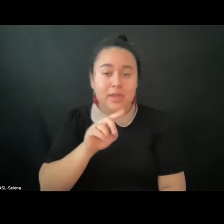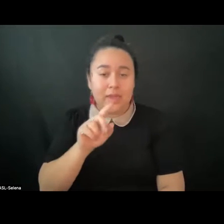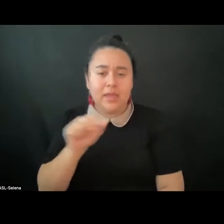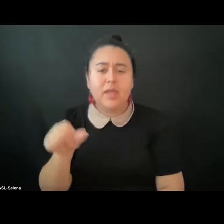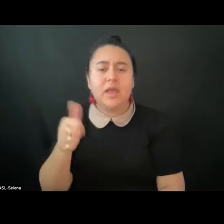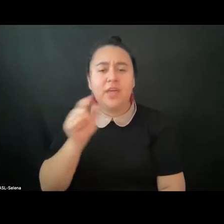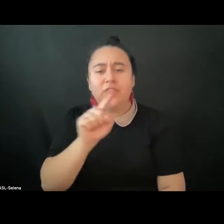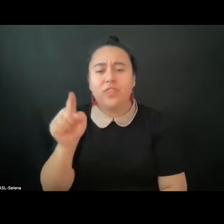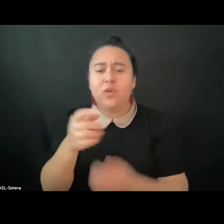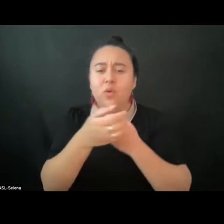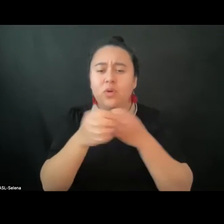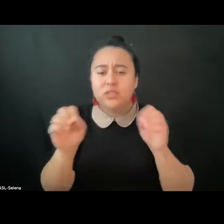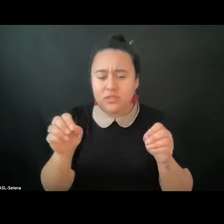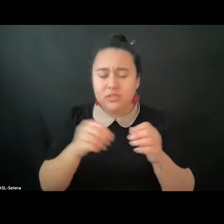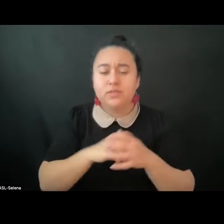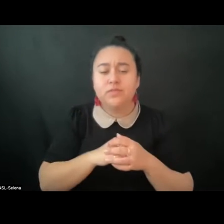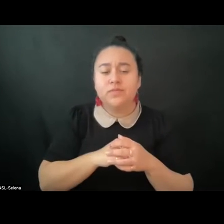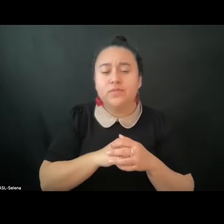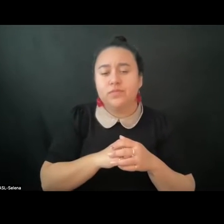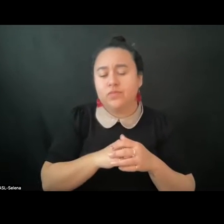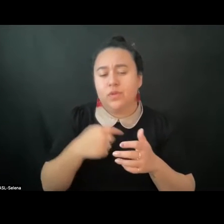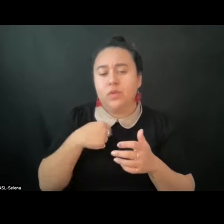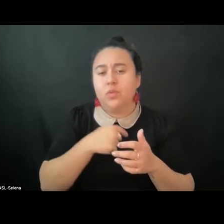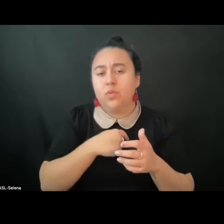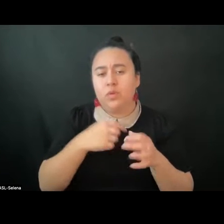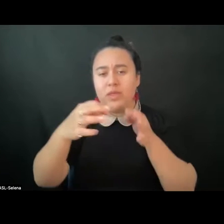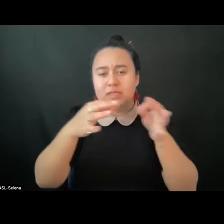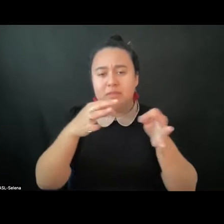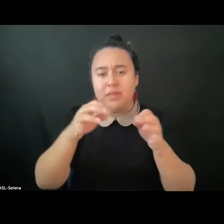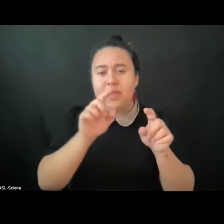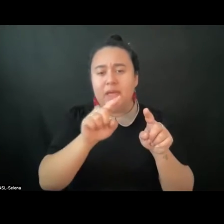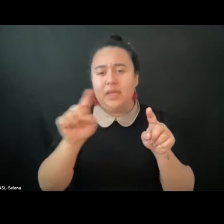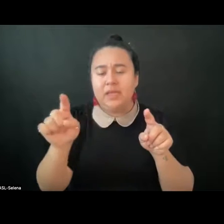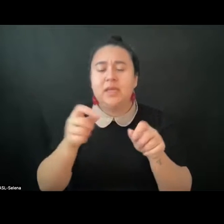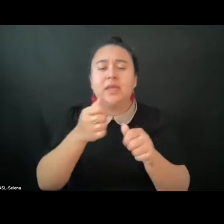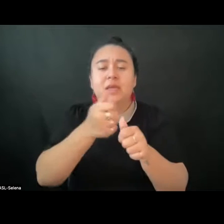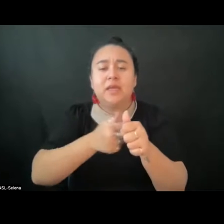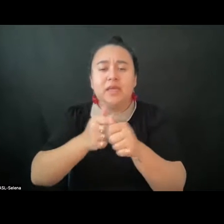Will be going through each of the questions in the application pretty meticulously.